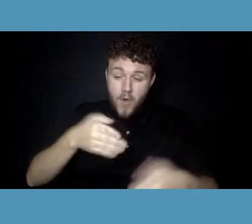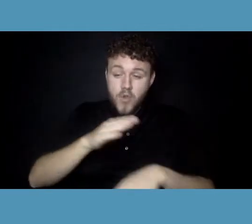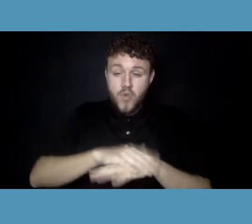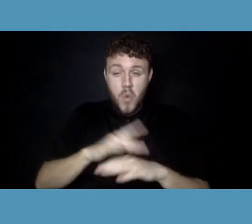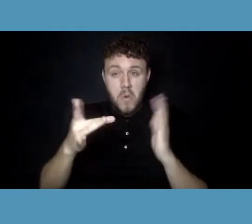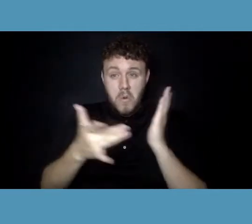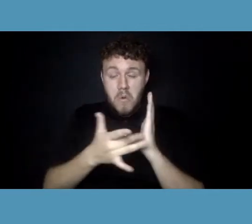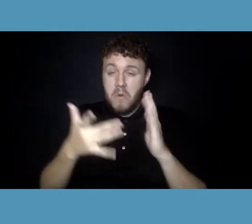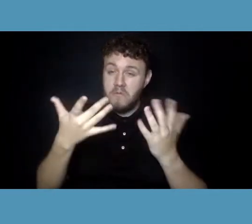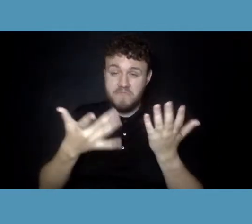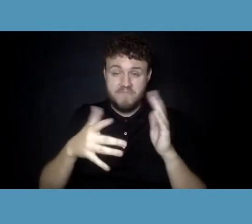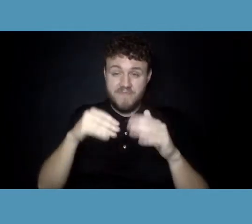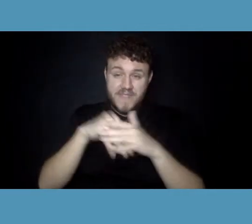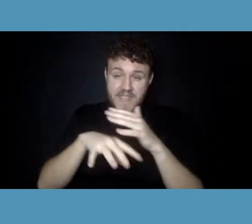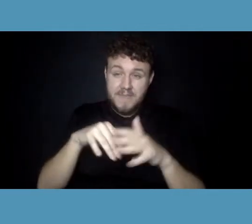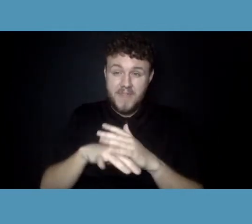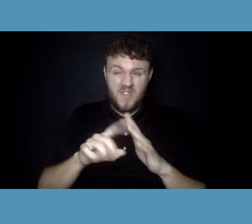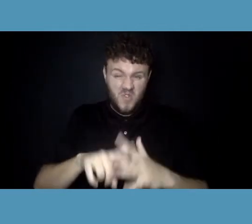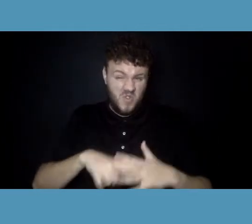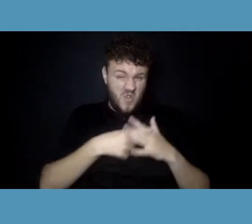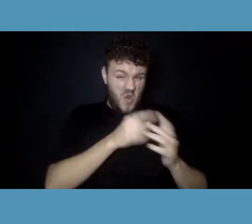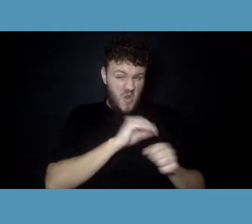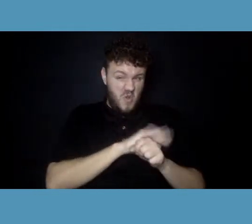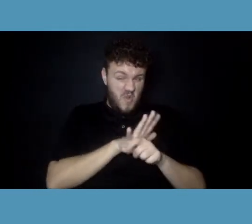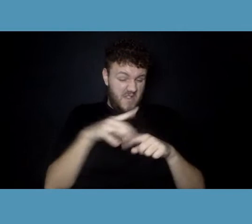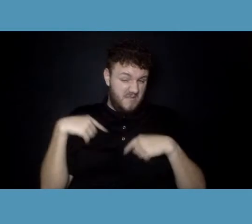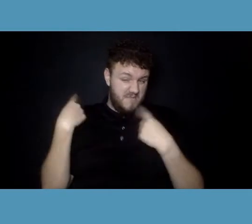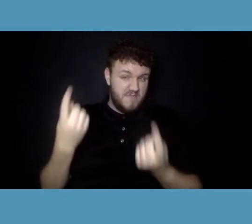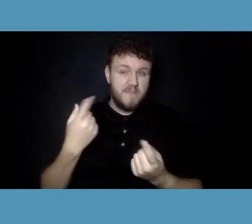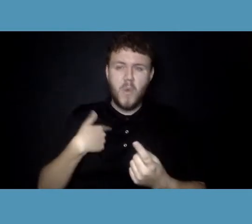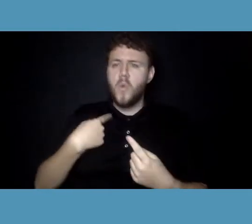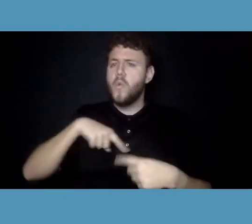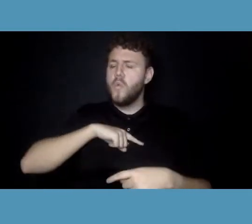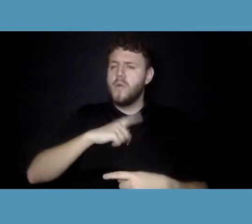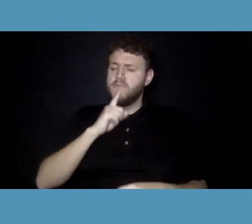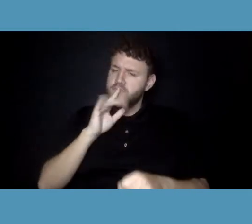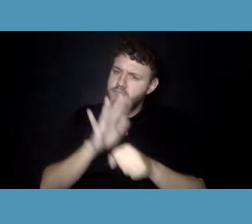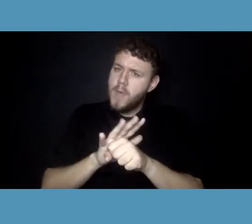beginning of COVID we made a commitment to provide access services regardless of